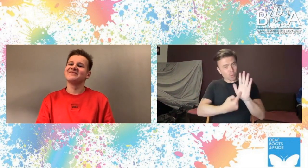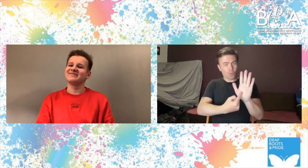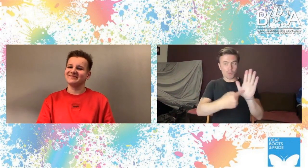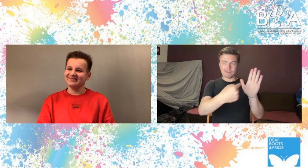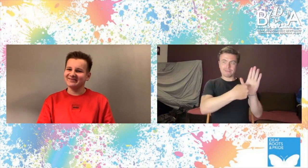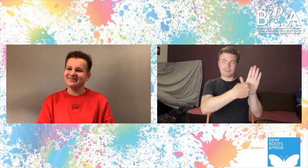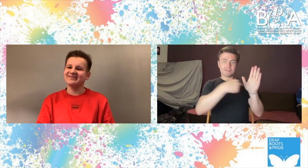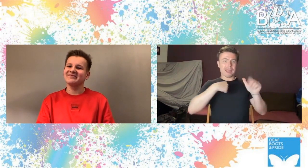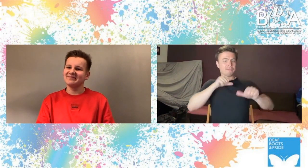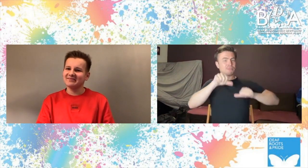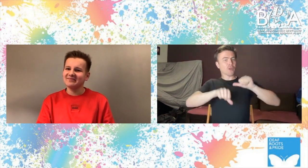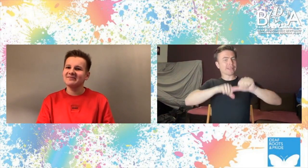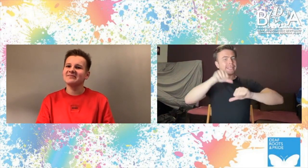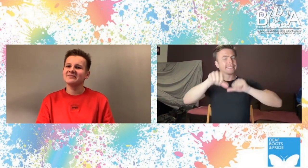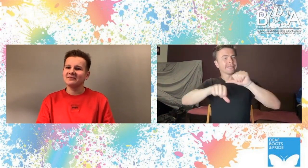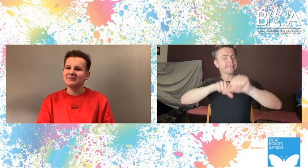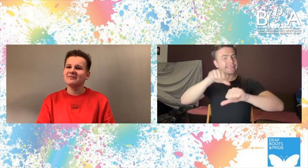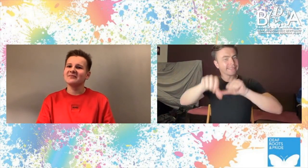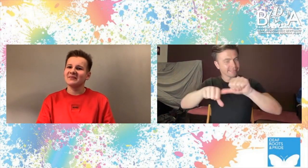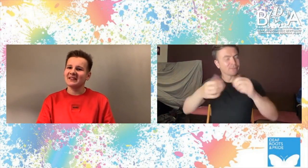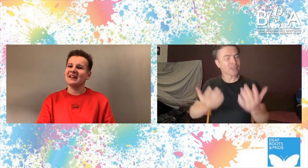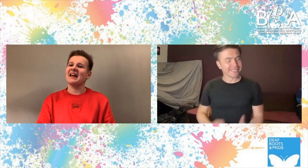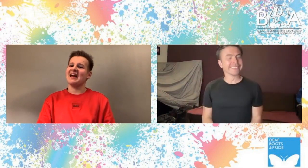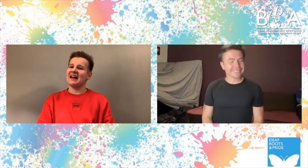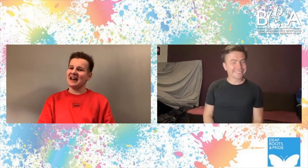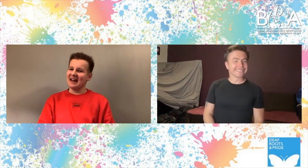process, and I are proud of that.